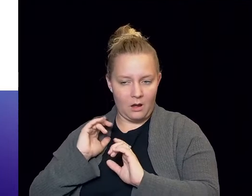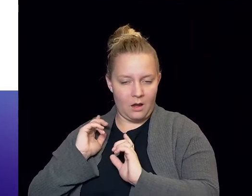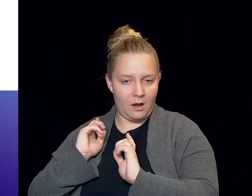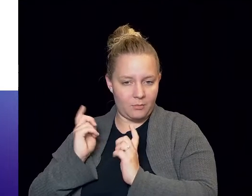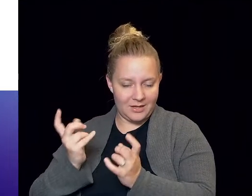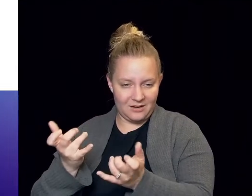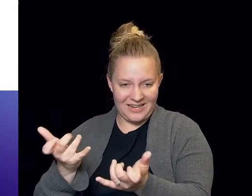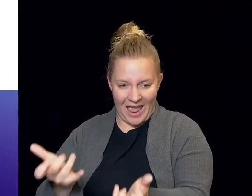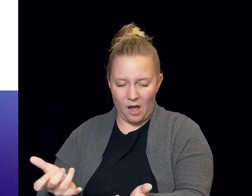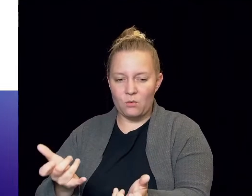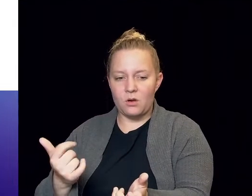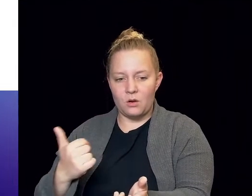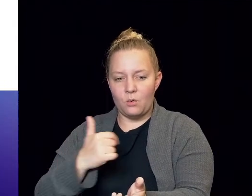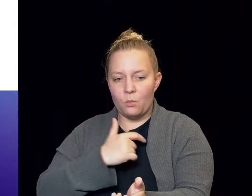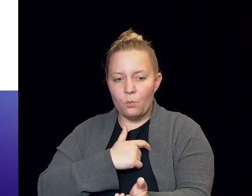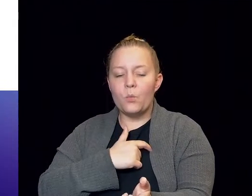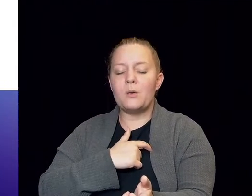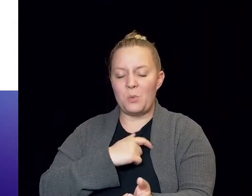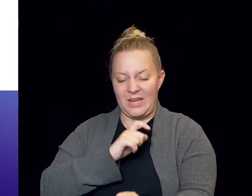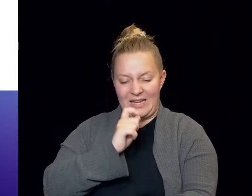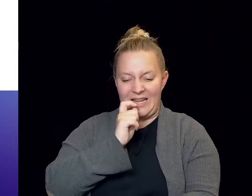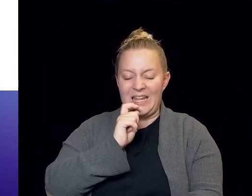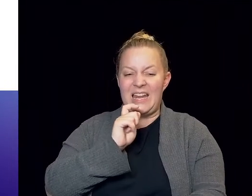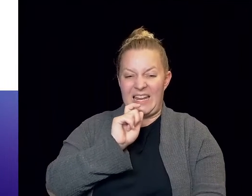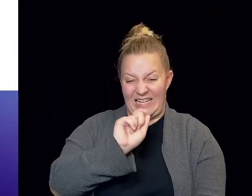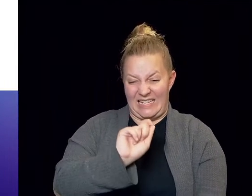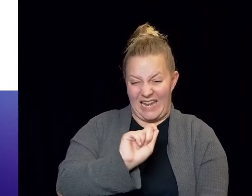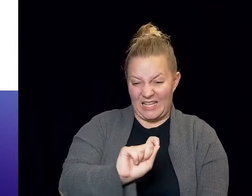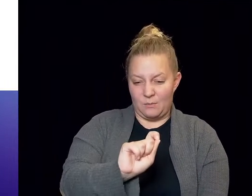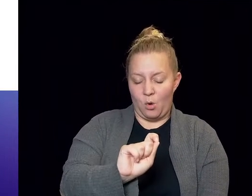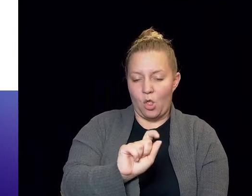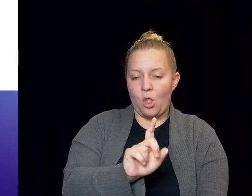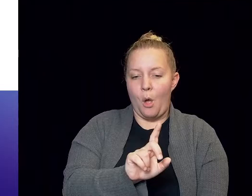this decimal and you move it two places to the right because the question, it says what is this